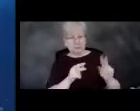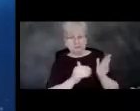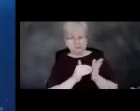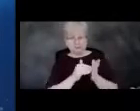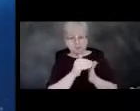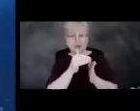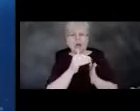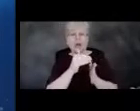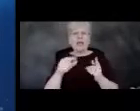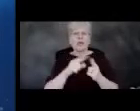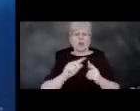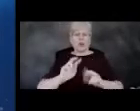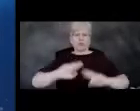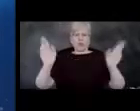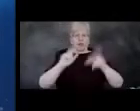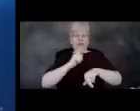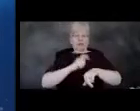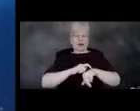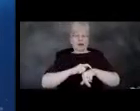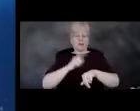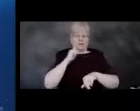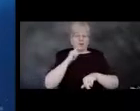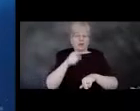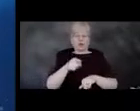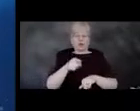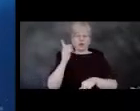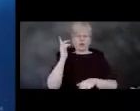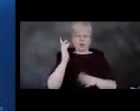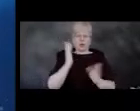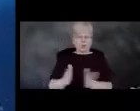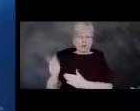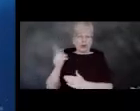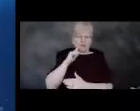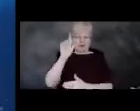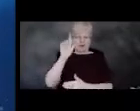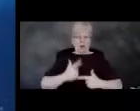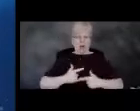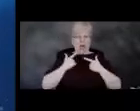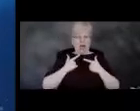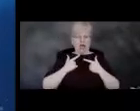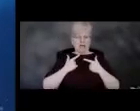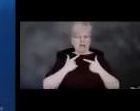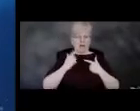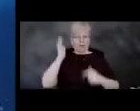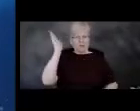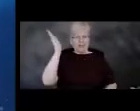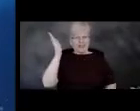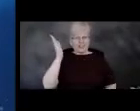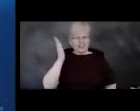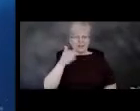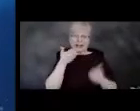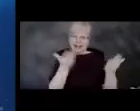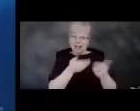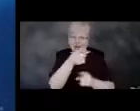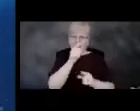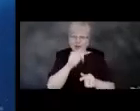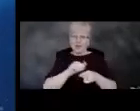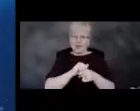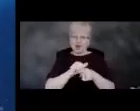you are preparing for 16:54:10 your live presentation, this is also a great place 16:54:19 to rehearse it. Because this is actually